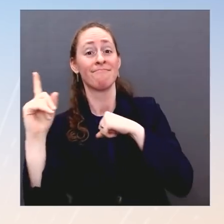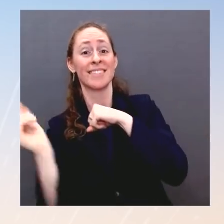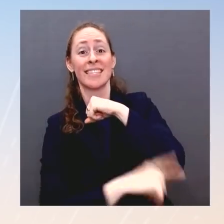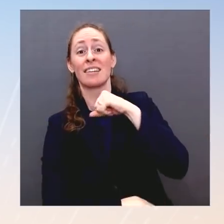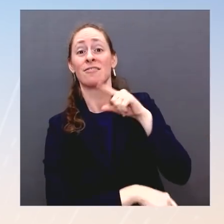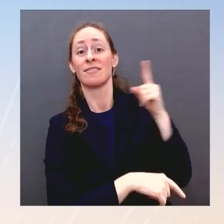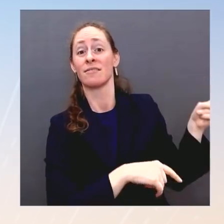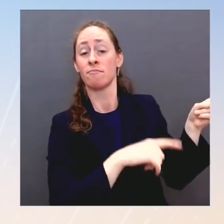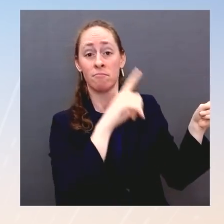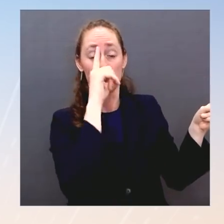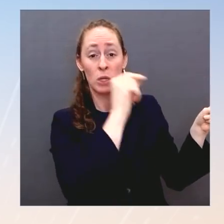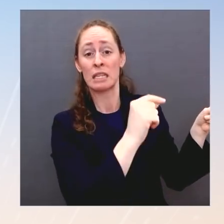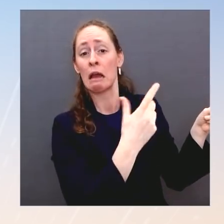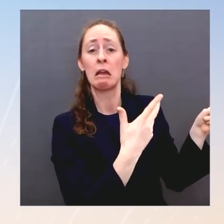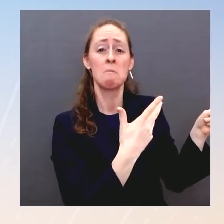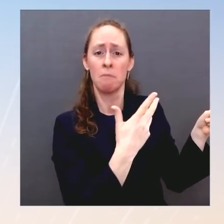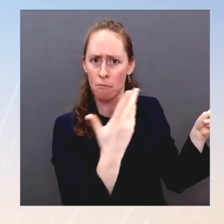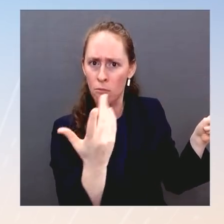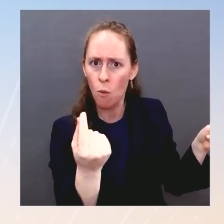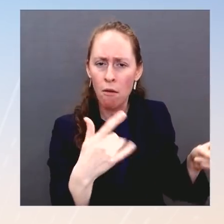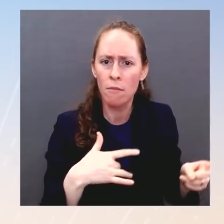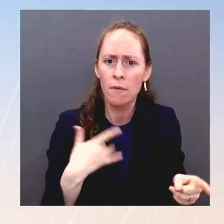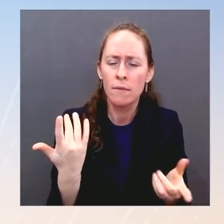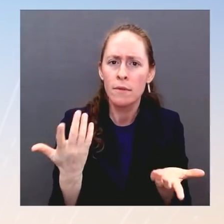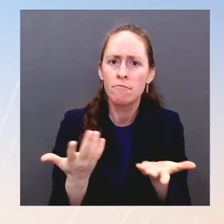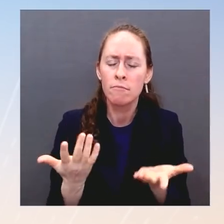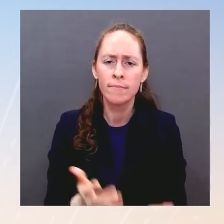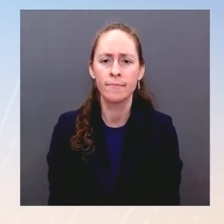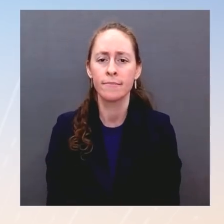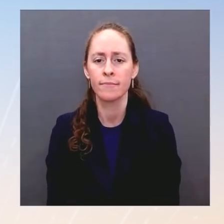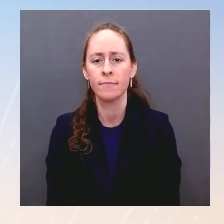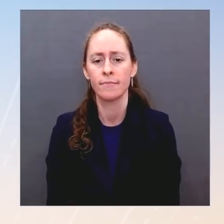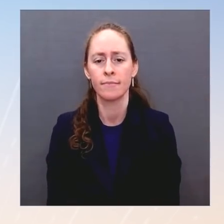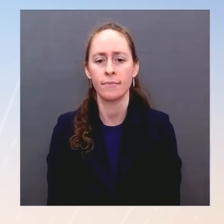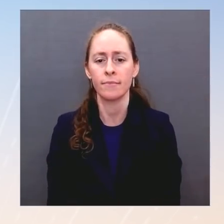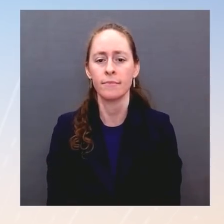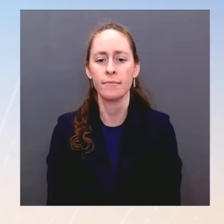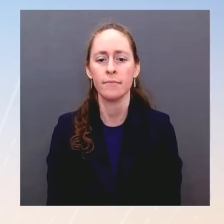the President's strong view and strong principle from the beginning of this conflict --